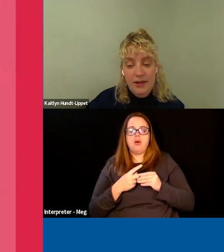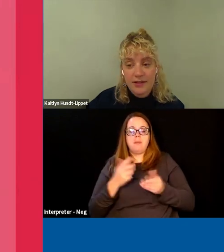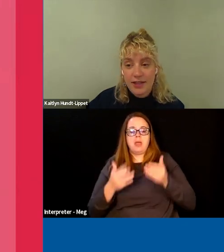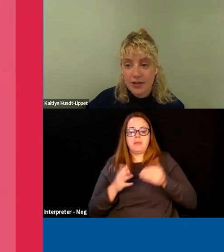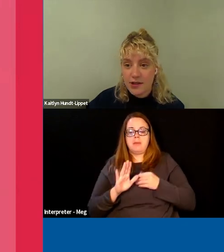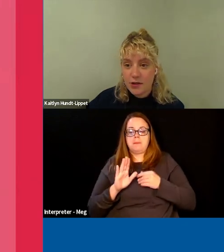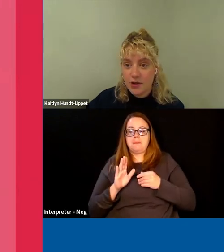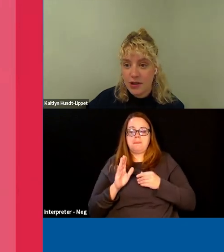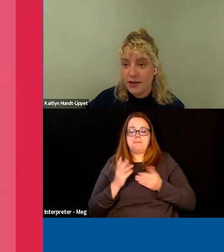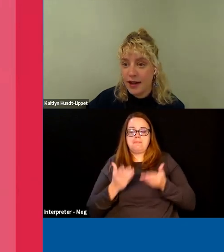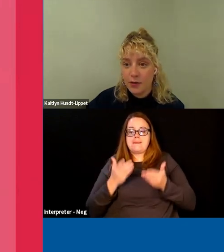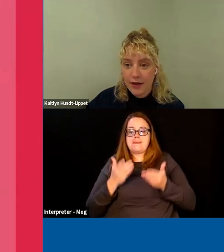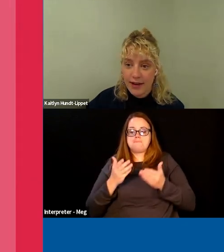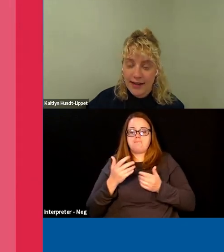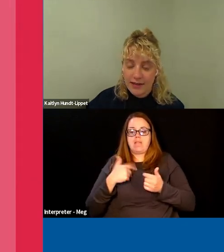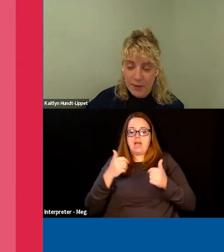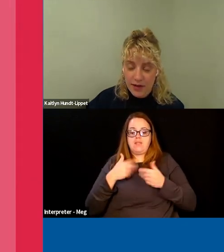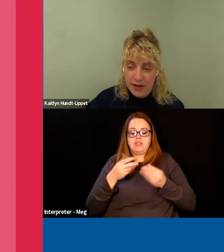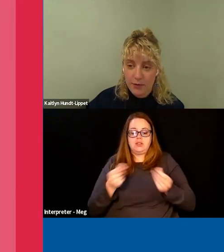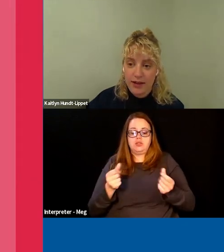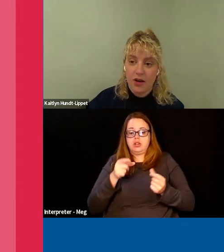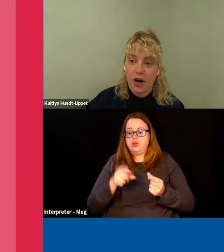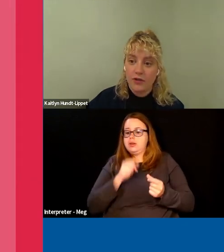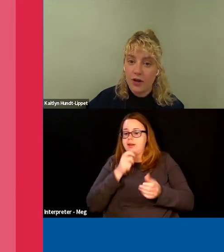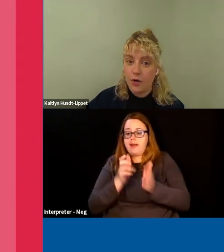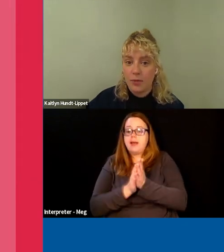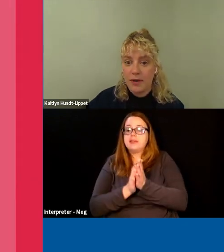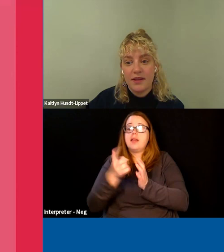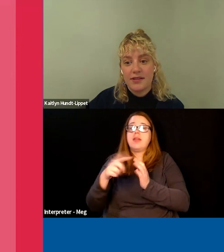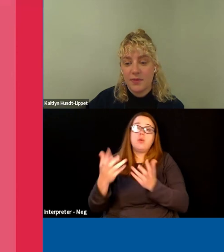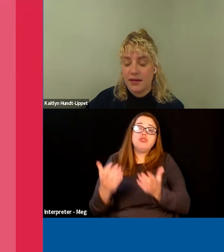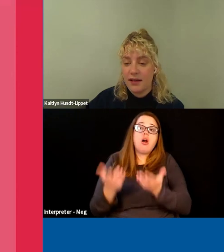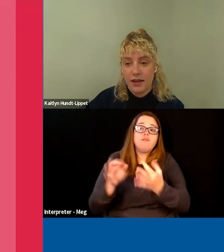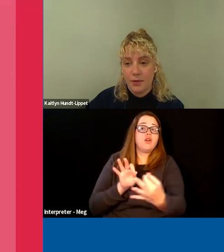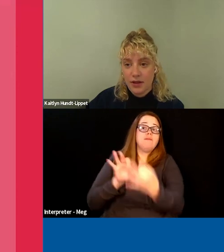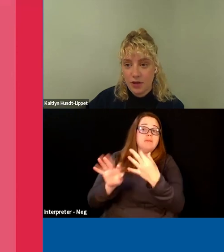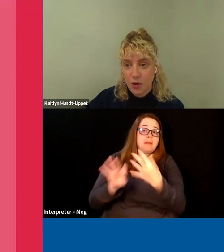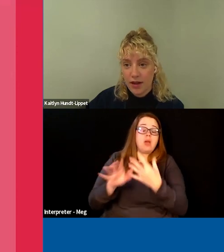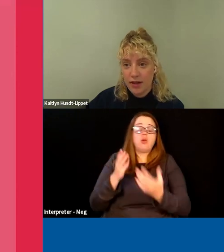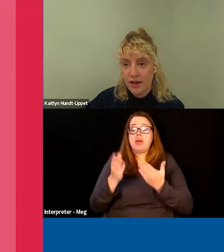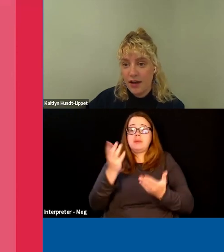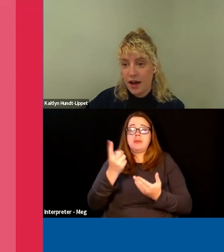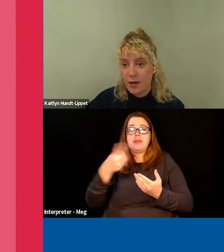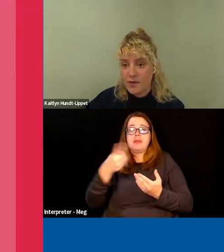maybe there's actually a solution that you haven't asked about that they would like to offer or maybe there's something that they really enjoyed,